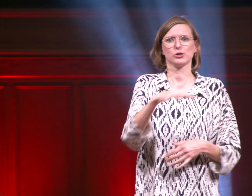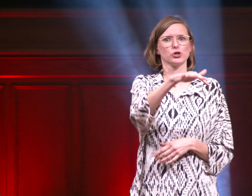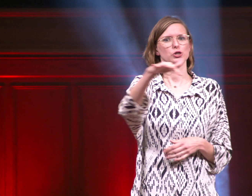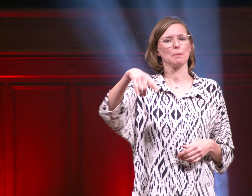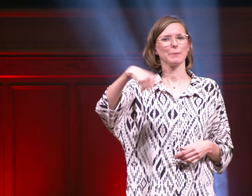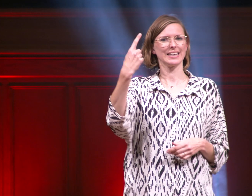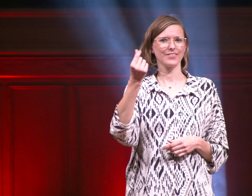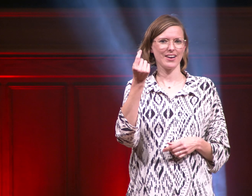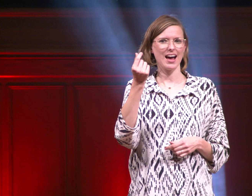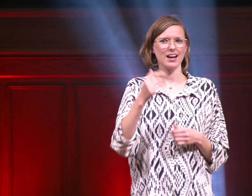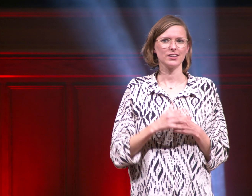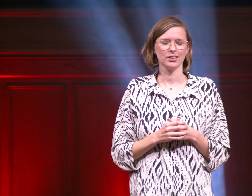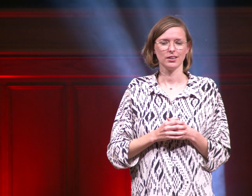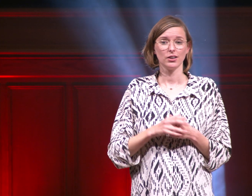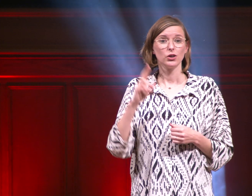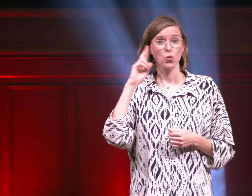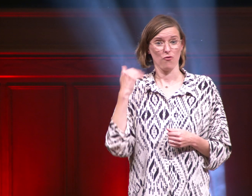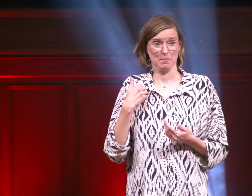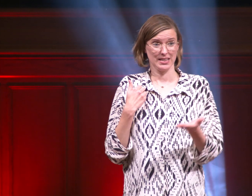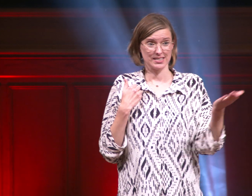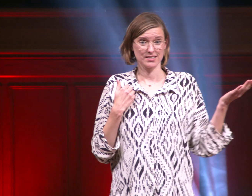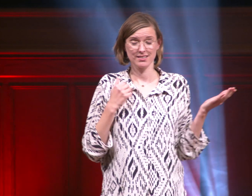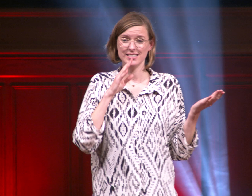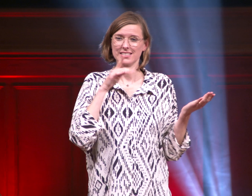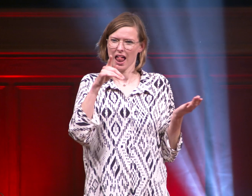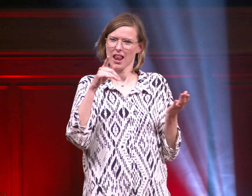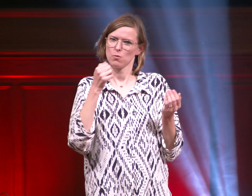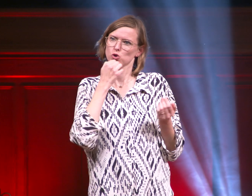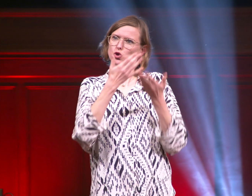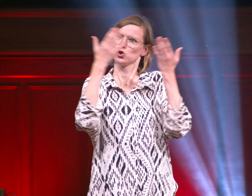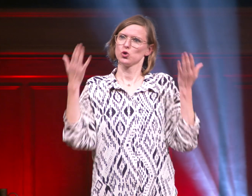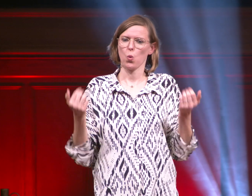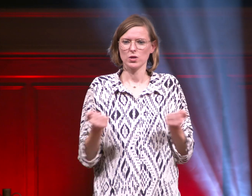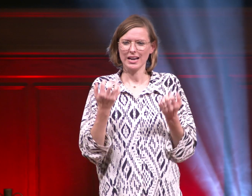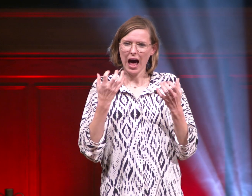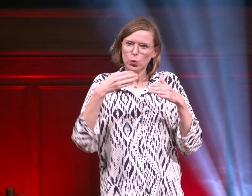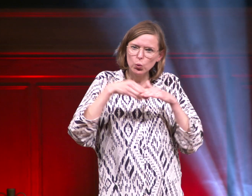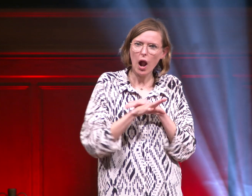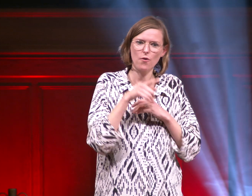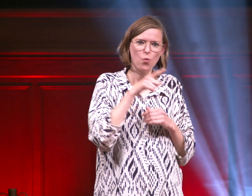but each target audience has an added value. The same goes for deaf people.